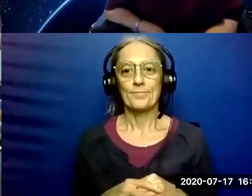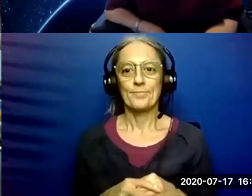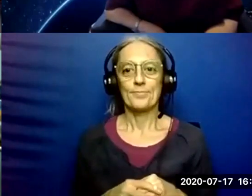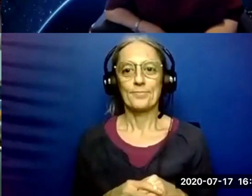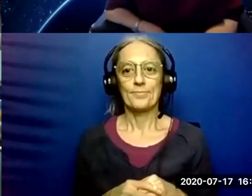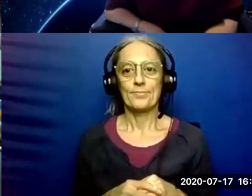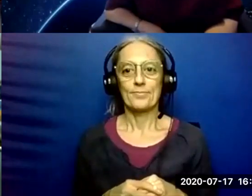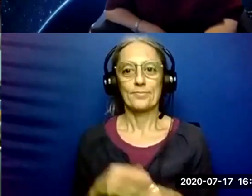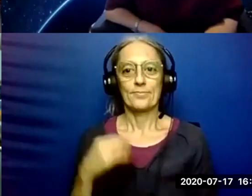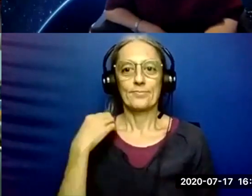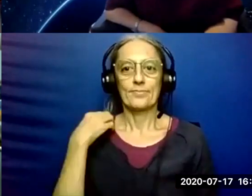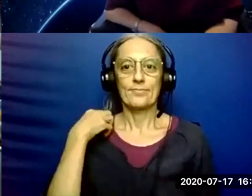There we go.